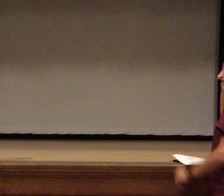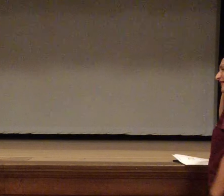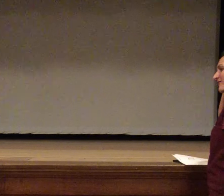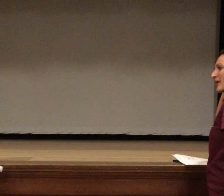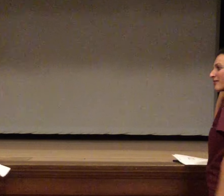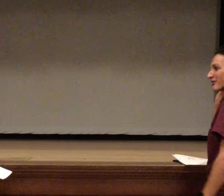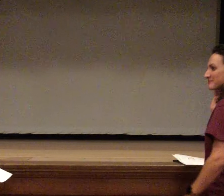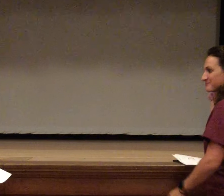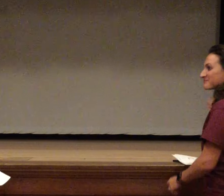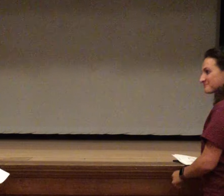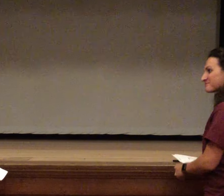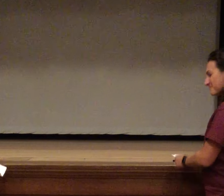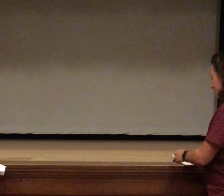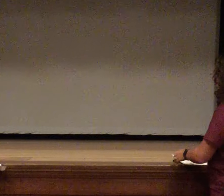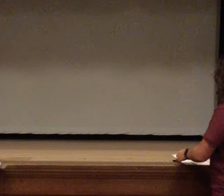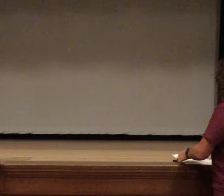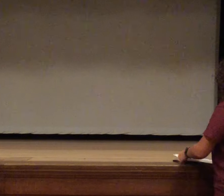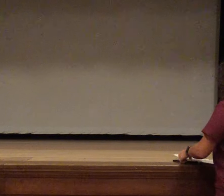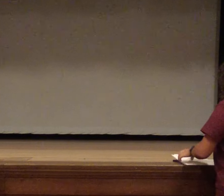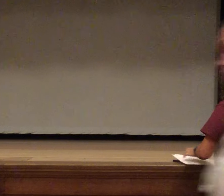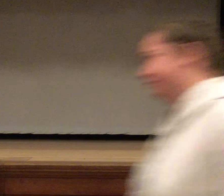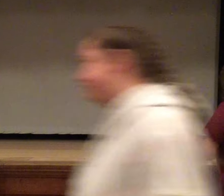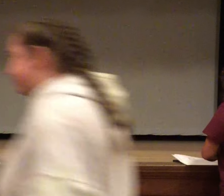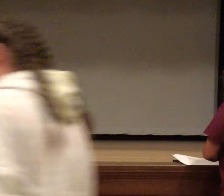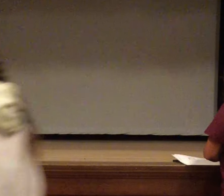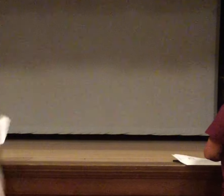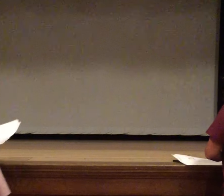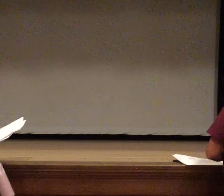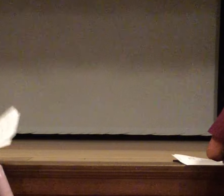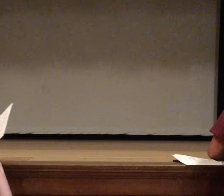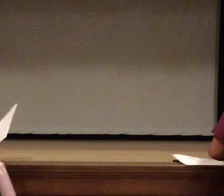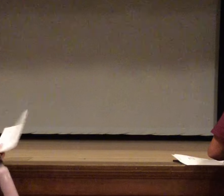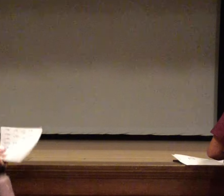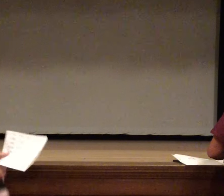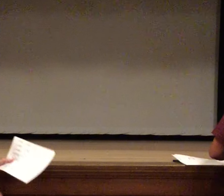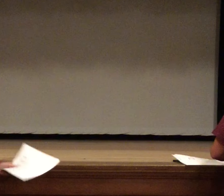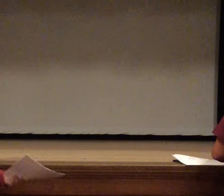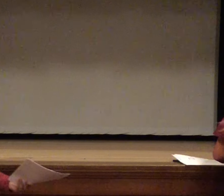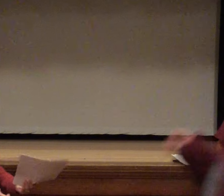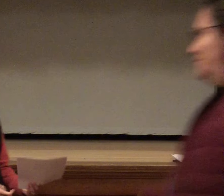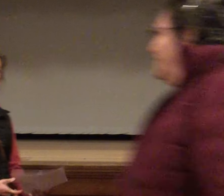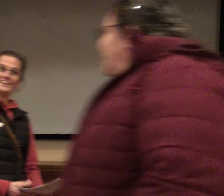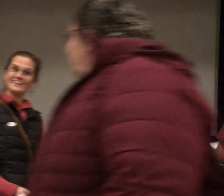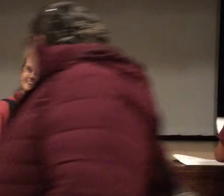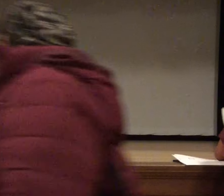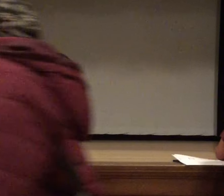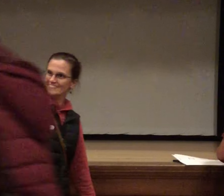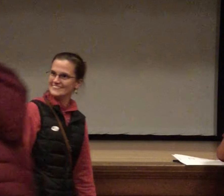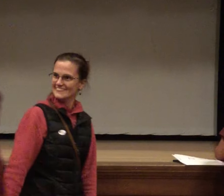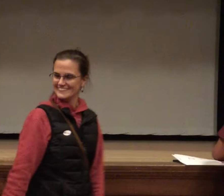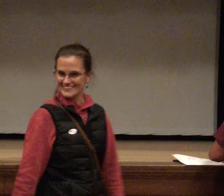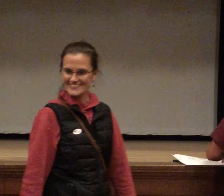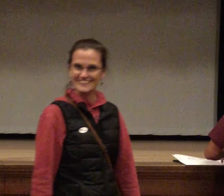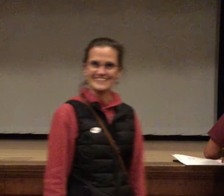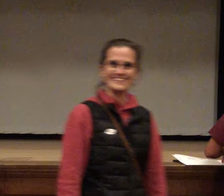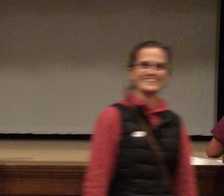you're good